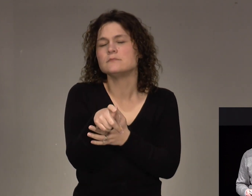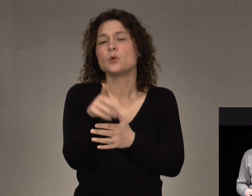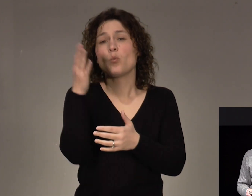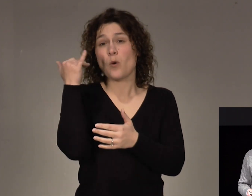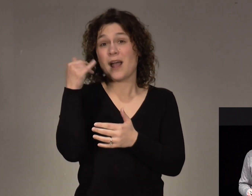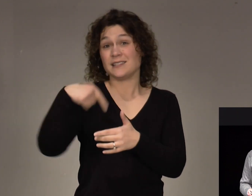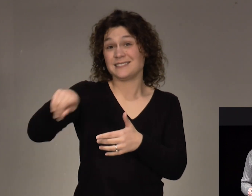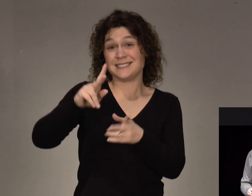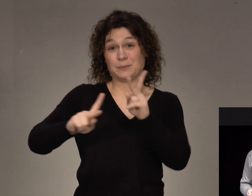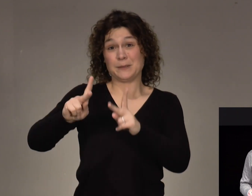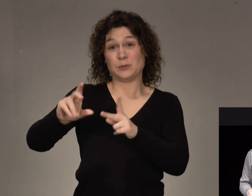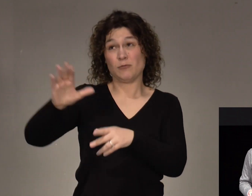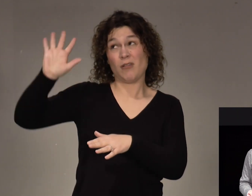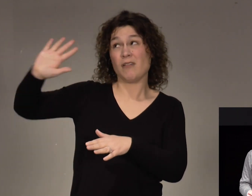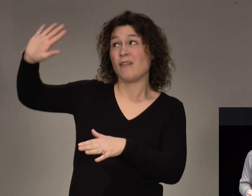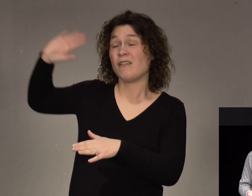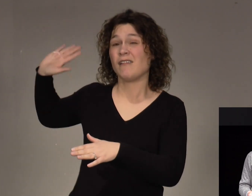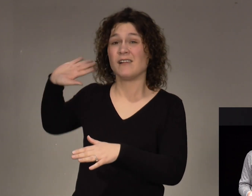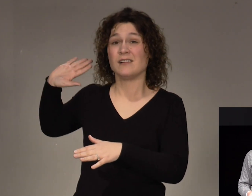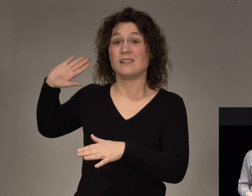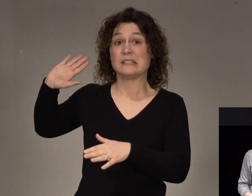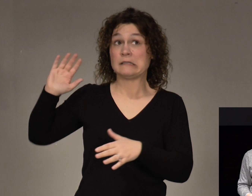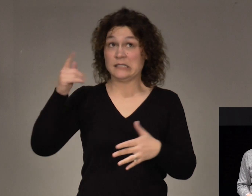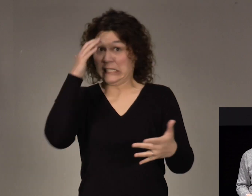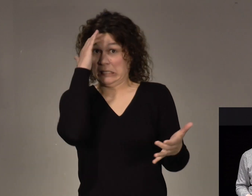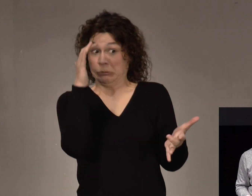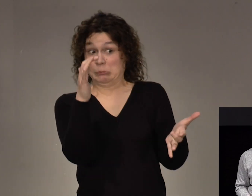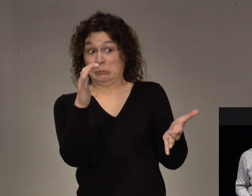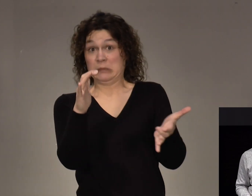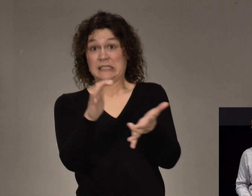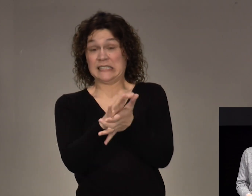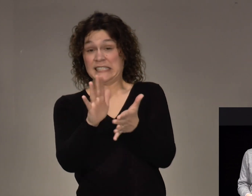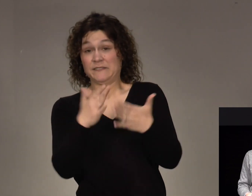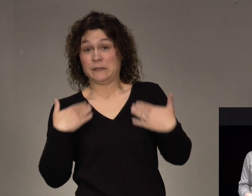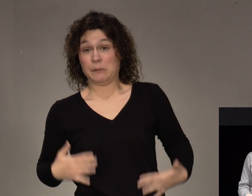in the first century didn't believe in a bodily resurrection. So they were kind of